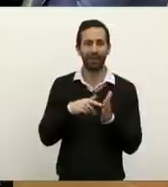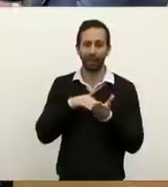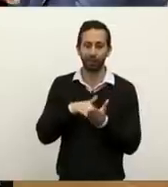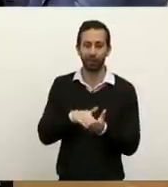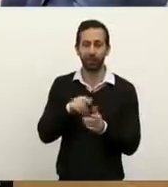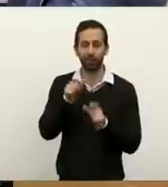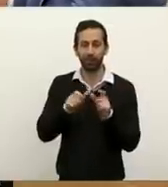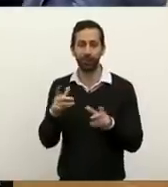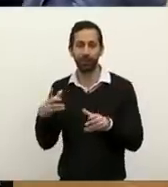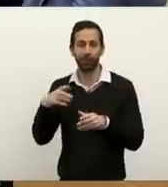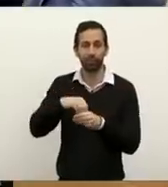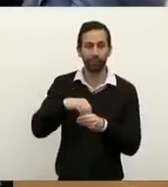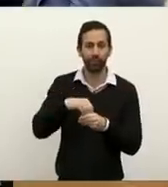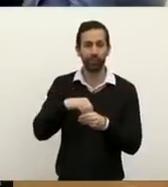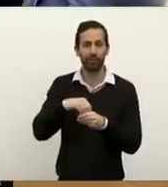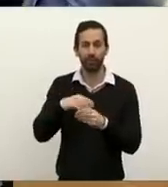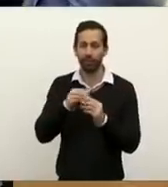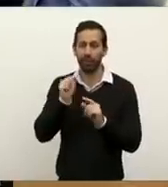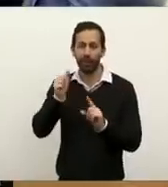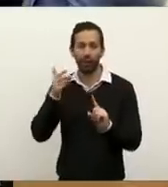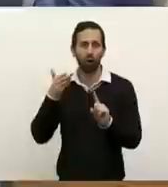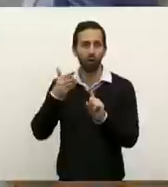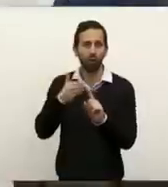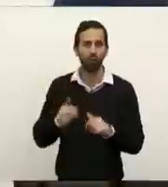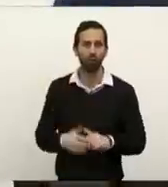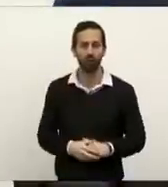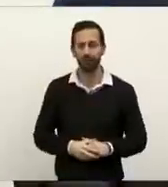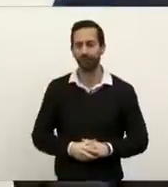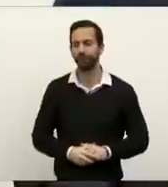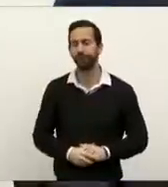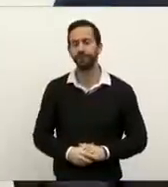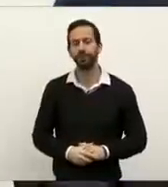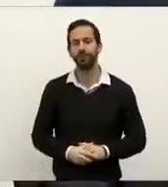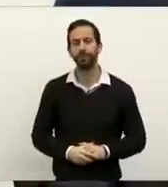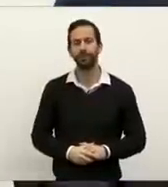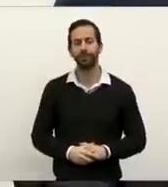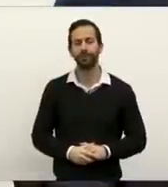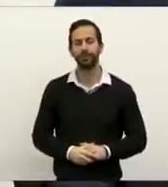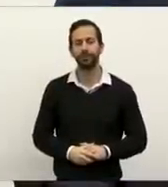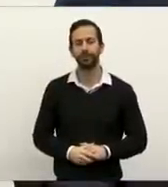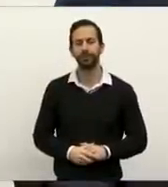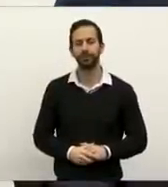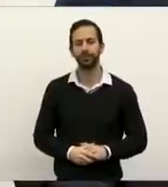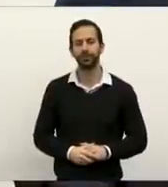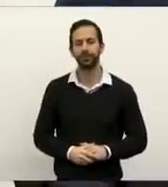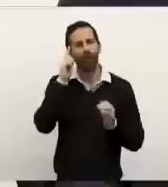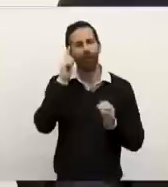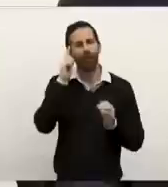and in pursuing of their goals? OK, so that I don't think really has changed